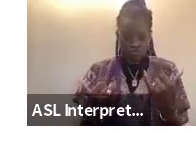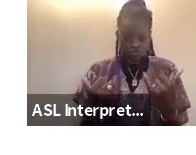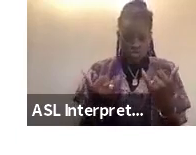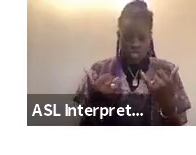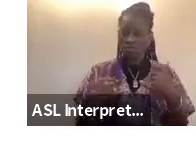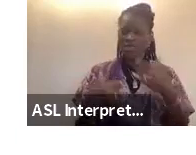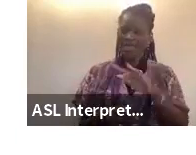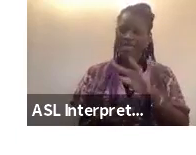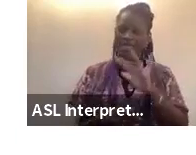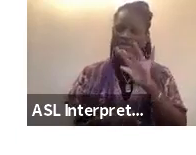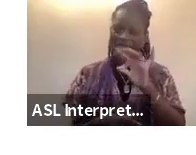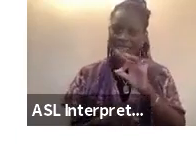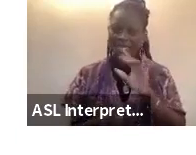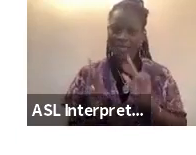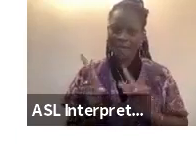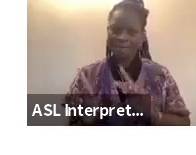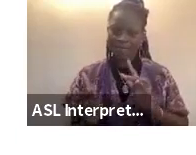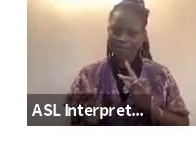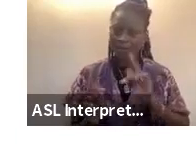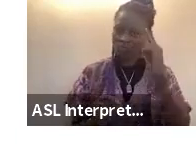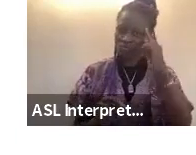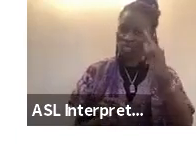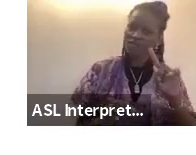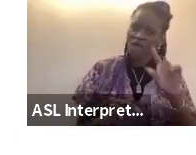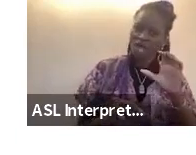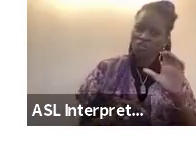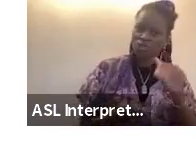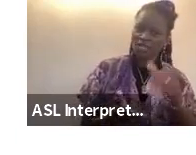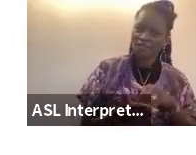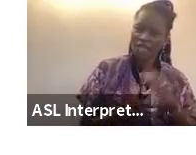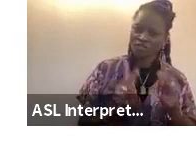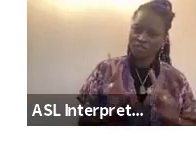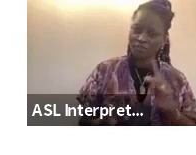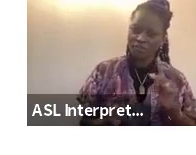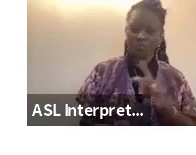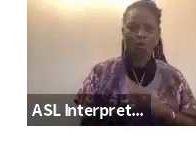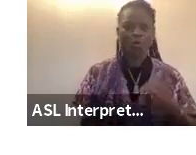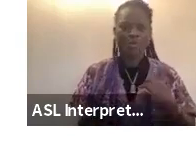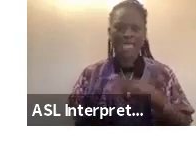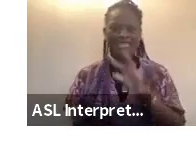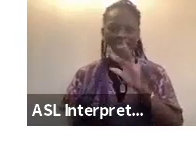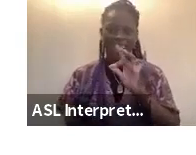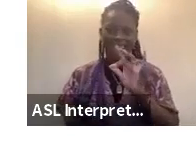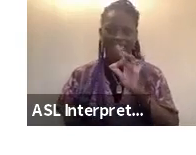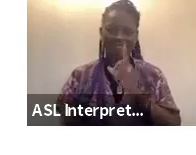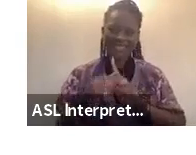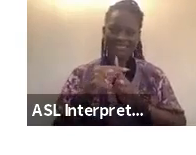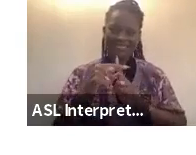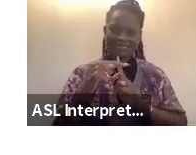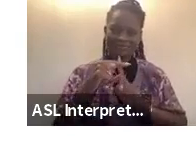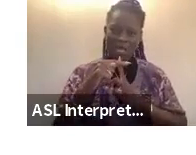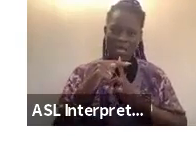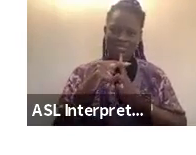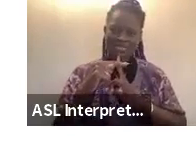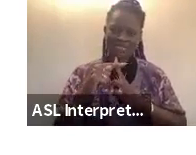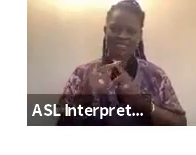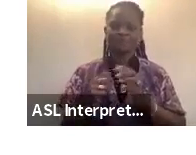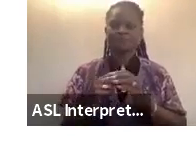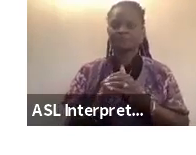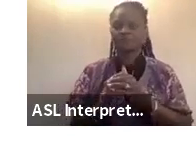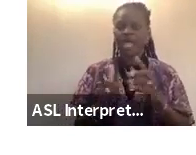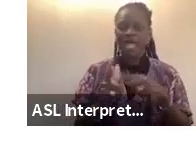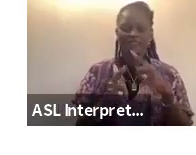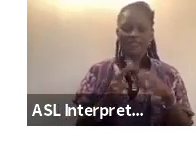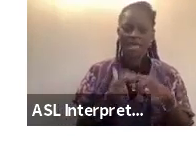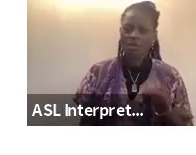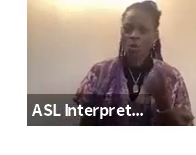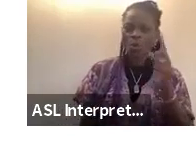per 100,000 residents, 12% test positivity in the overall county and 1.8 test